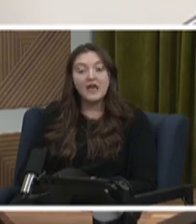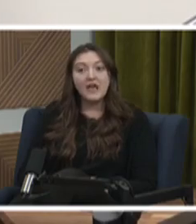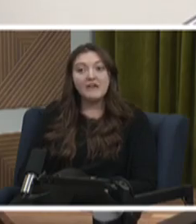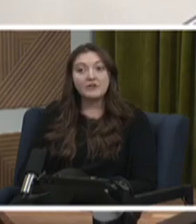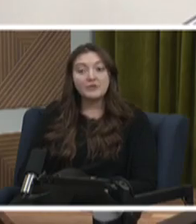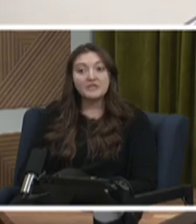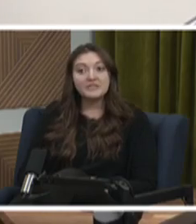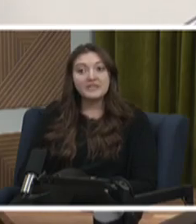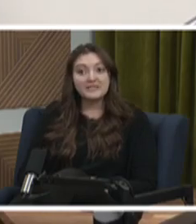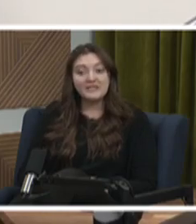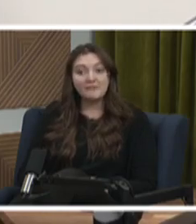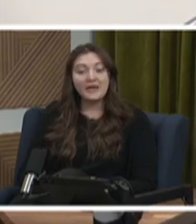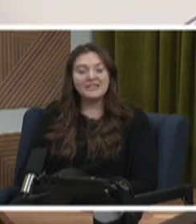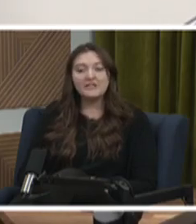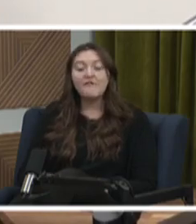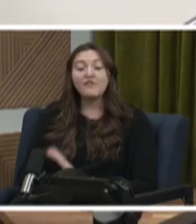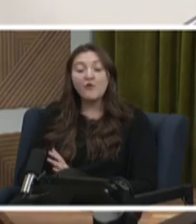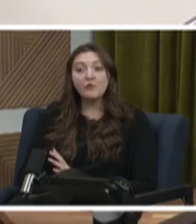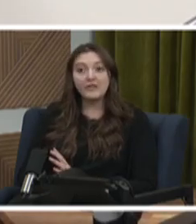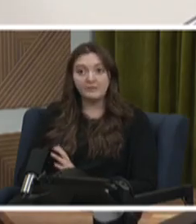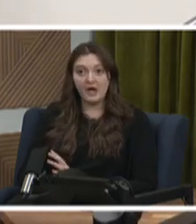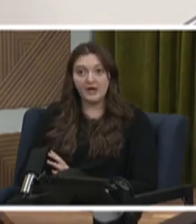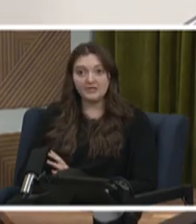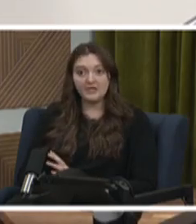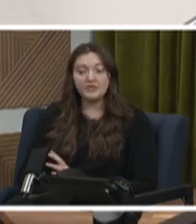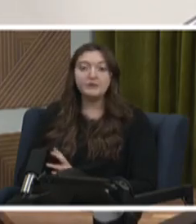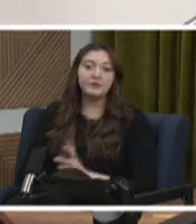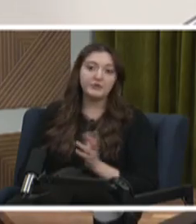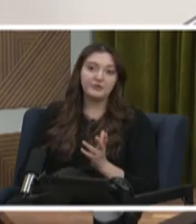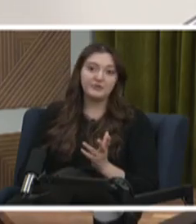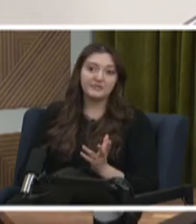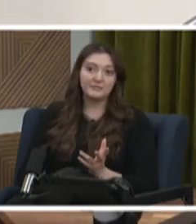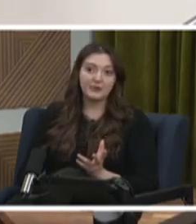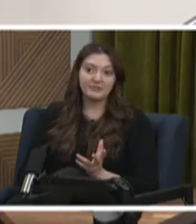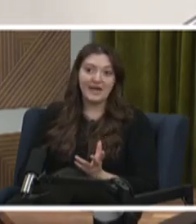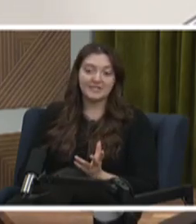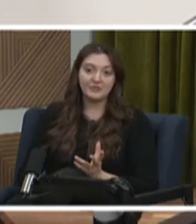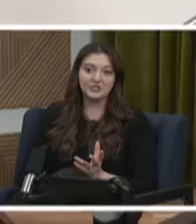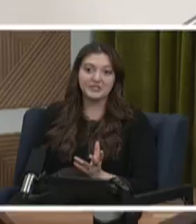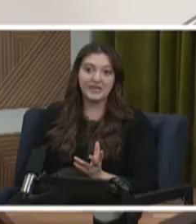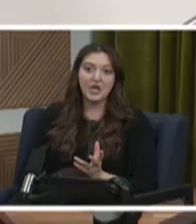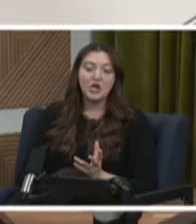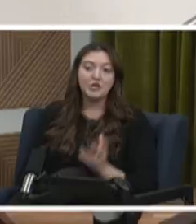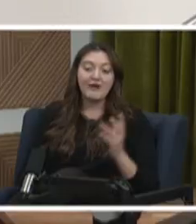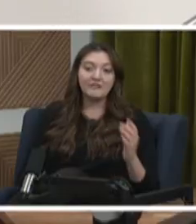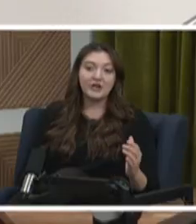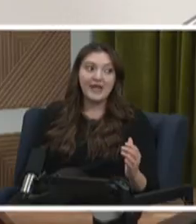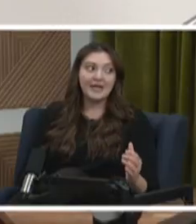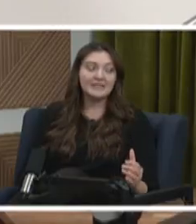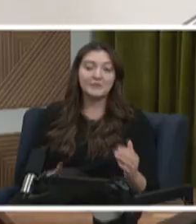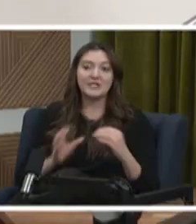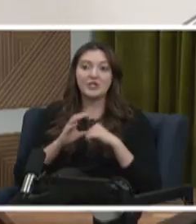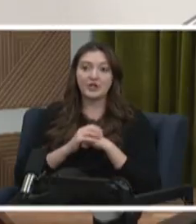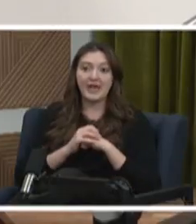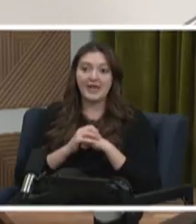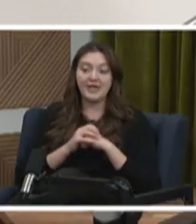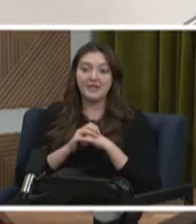If the person that is deaf-blind is fully blind, then you'll use the pro-tactile, which is like you have their hands within your hand...